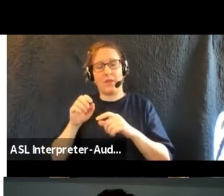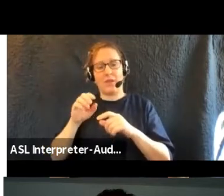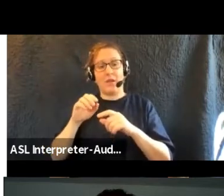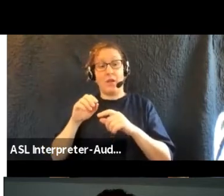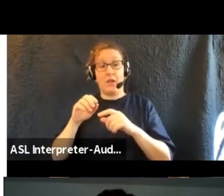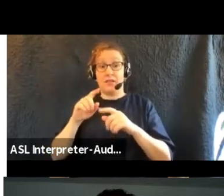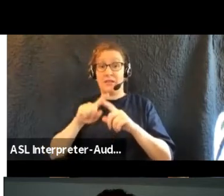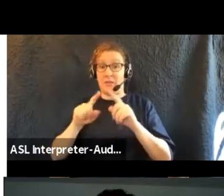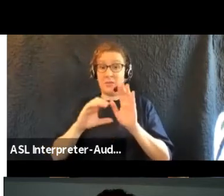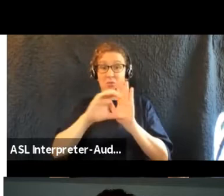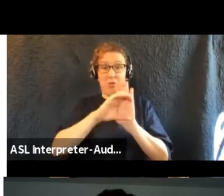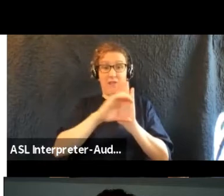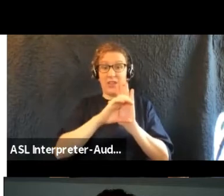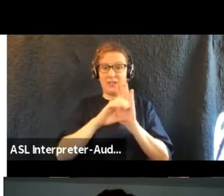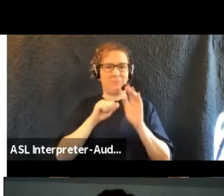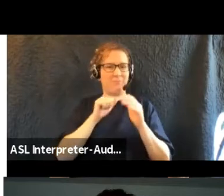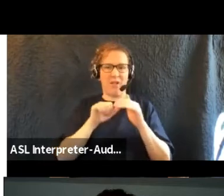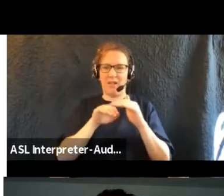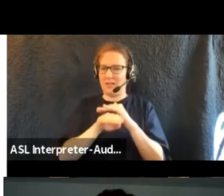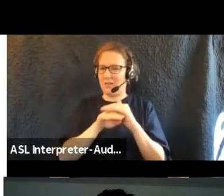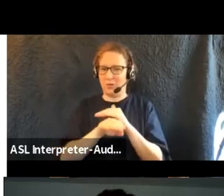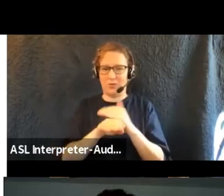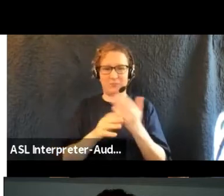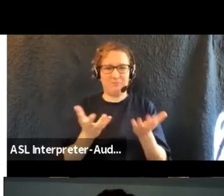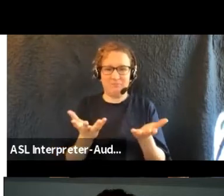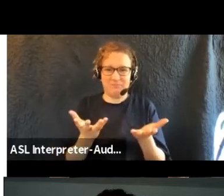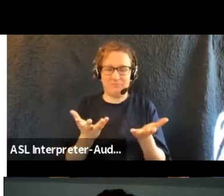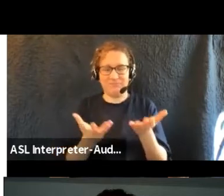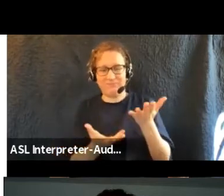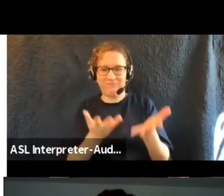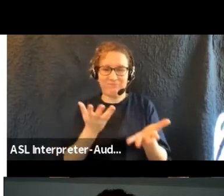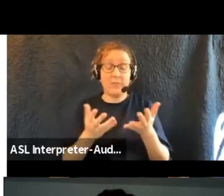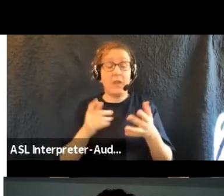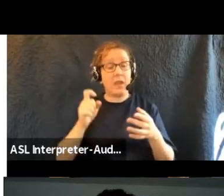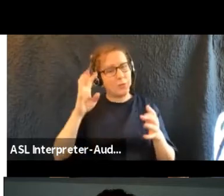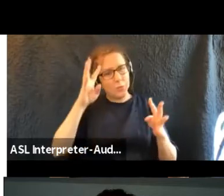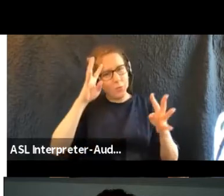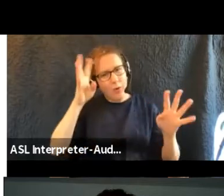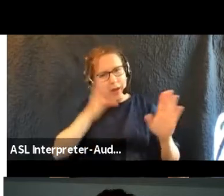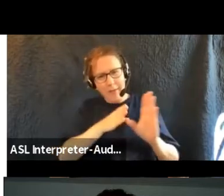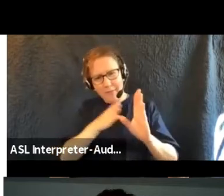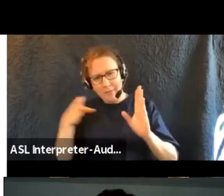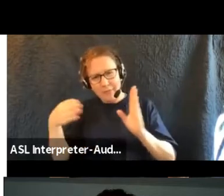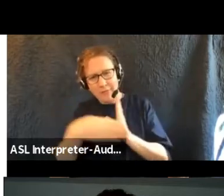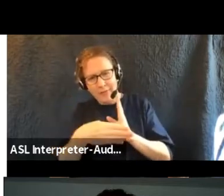the most accessible and so we've had to get creative and figure out different ways to